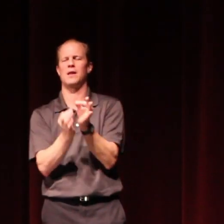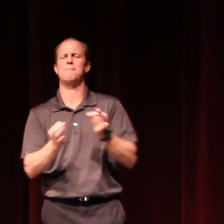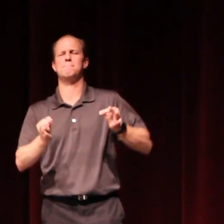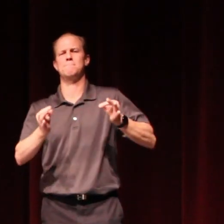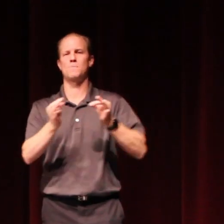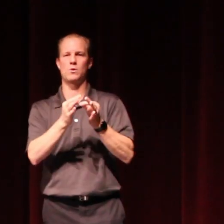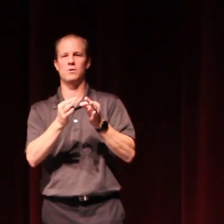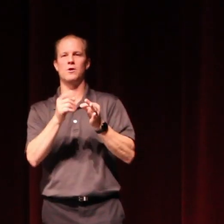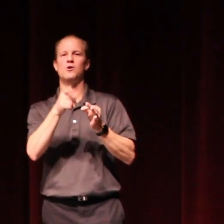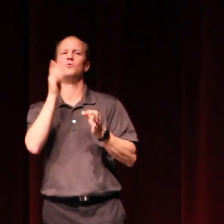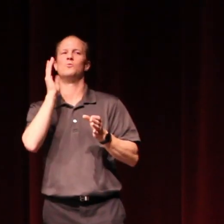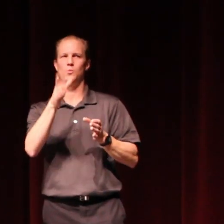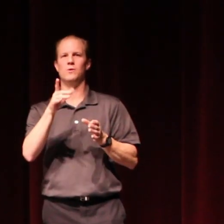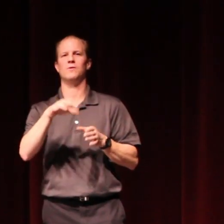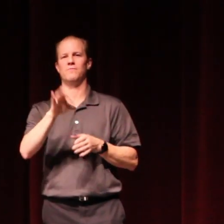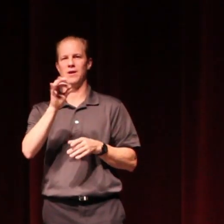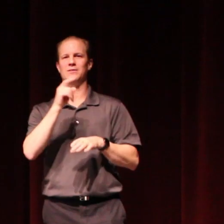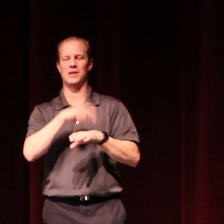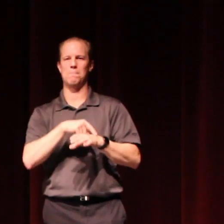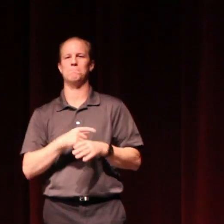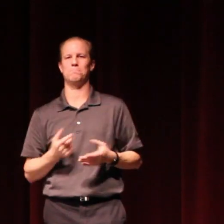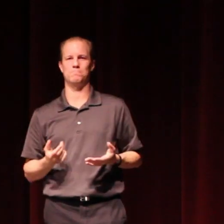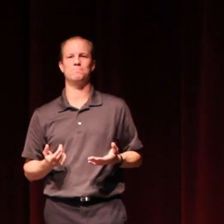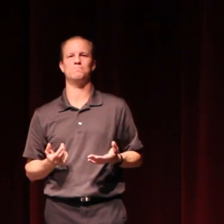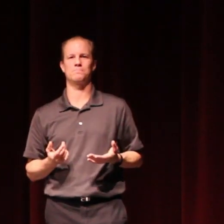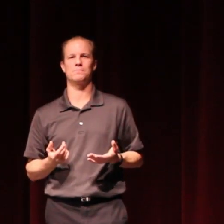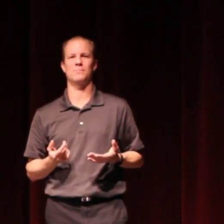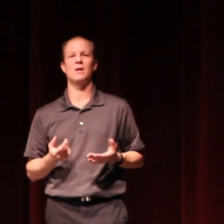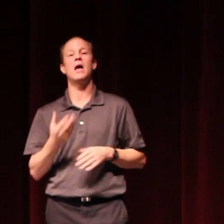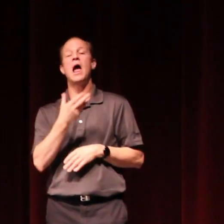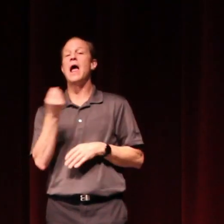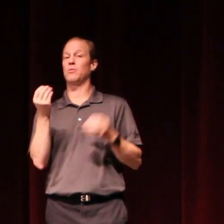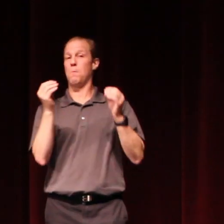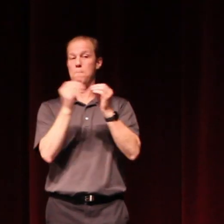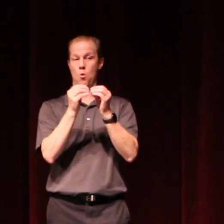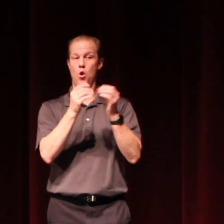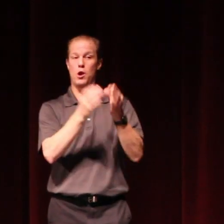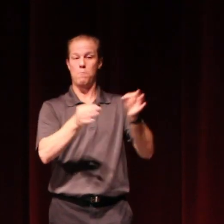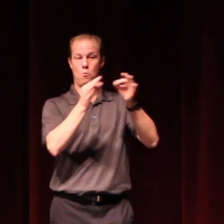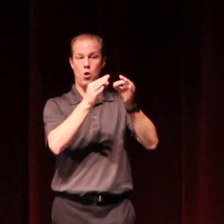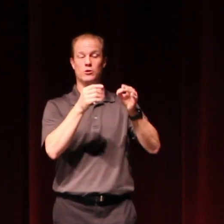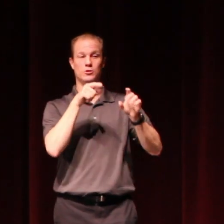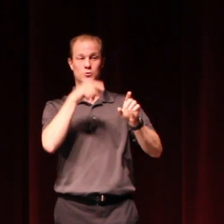will find time for. And the more you find it important, the more time you'll find. This